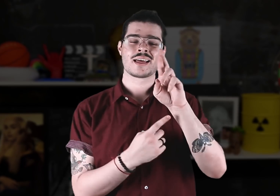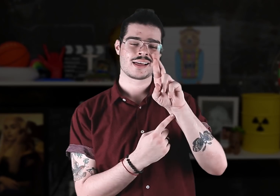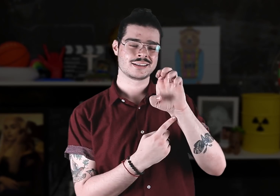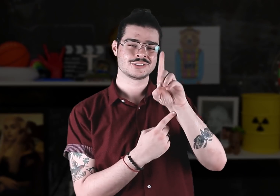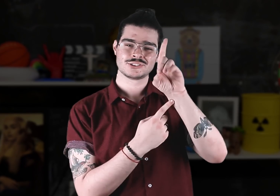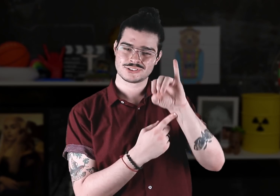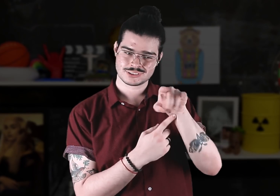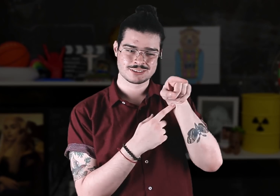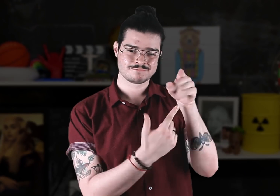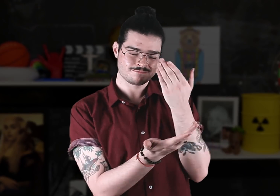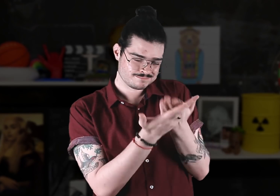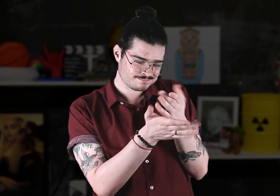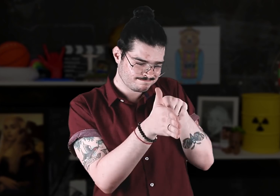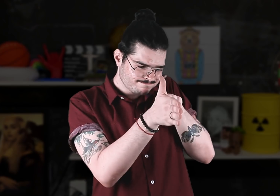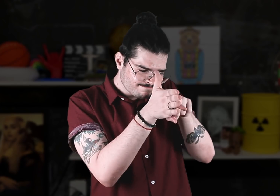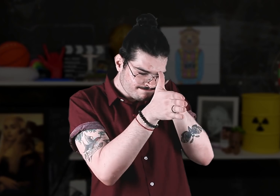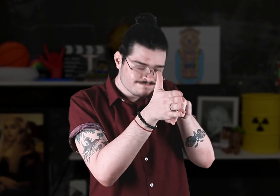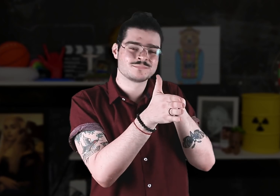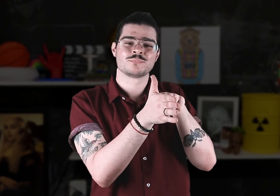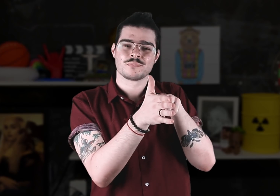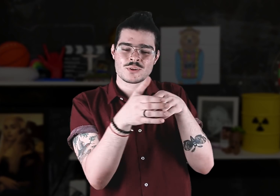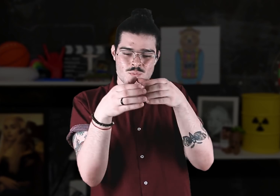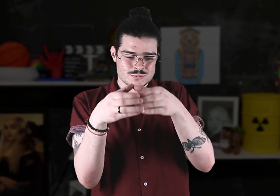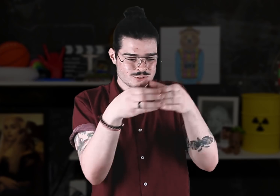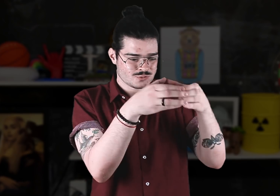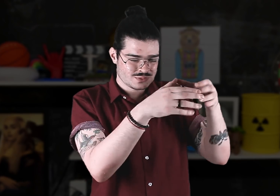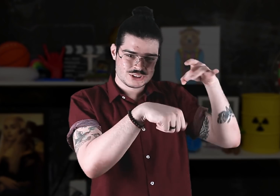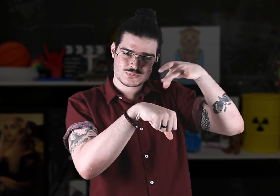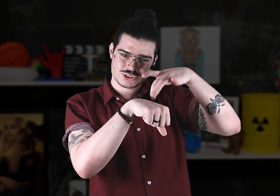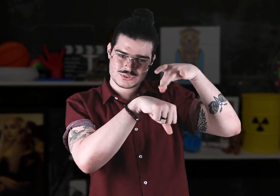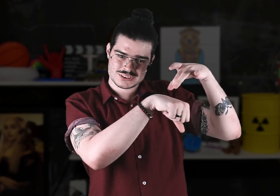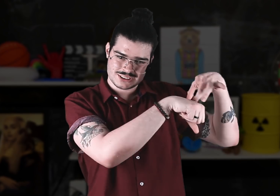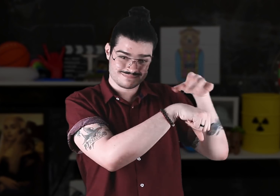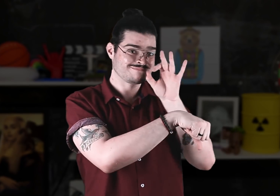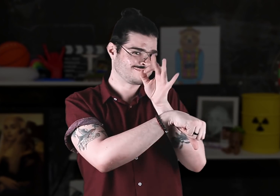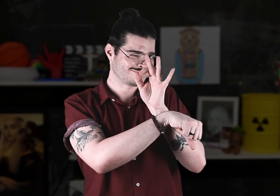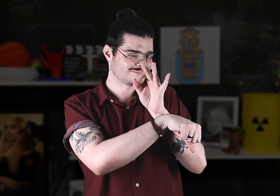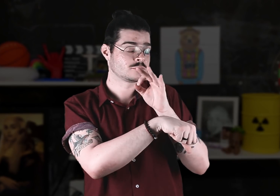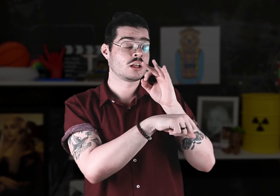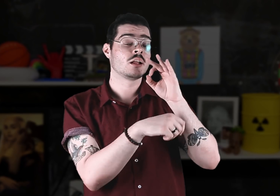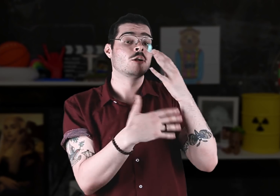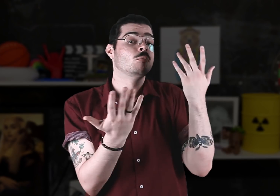After that Redi experiment, such three different pots ...